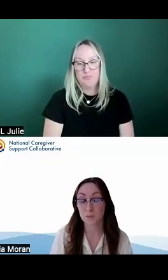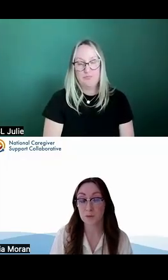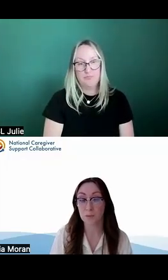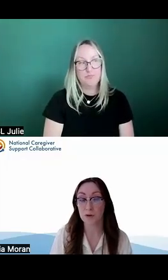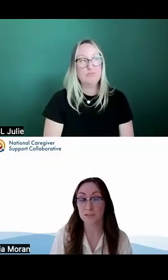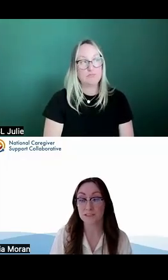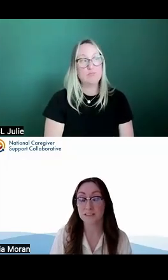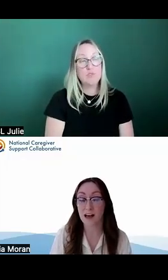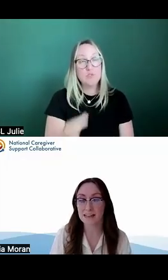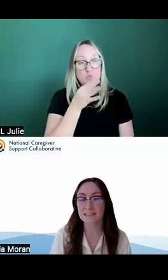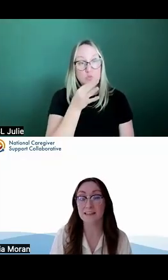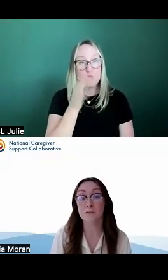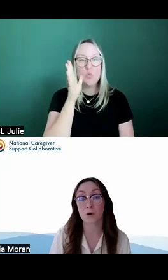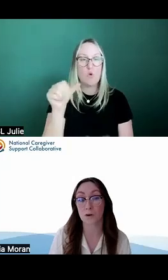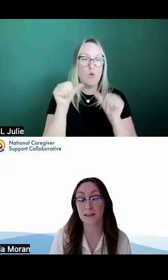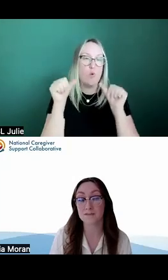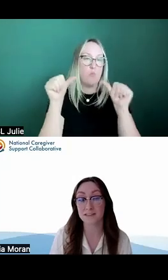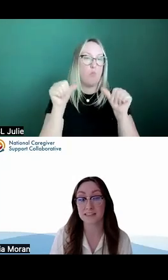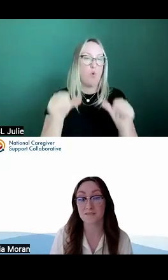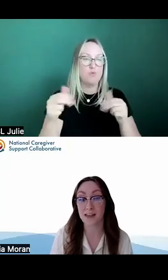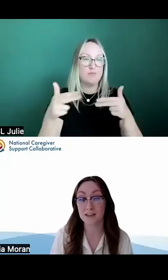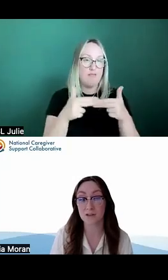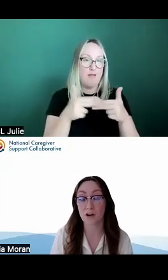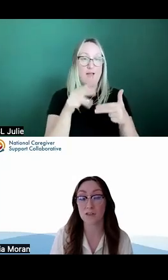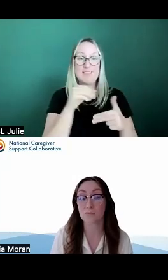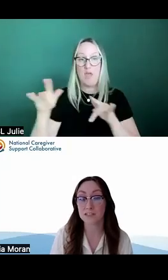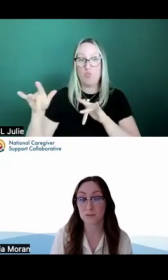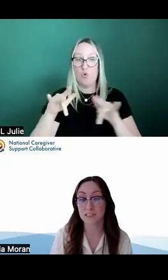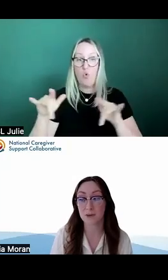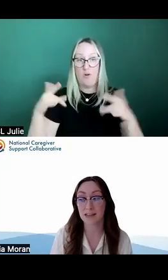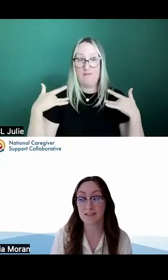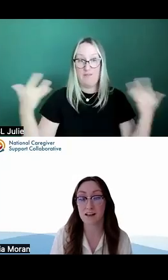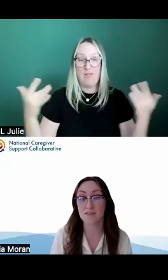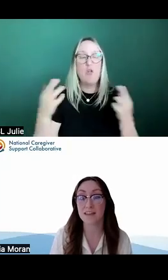we will post the slides and the recording of today's event on the Resources page of the